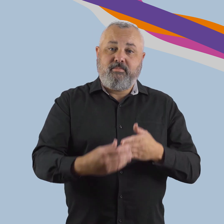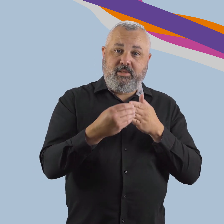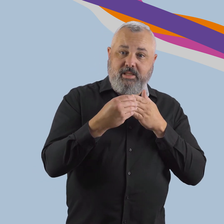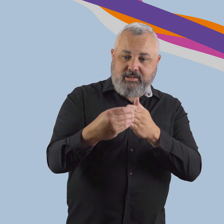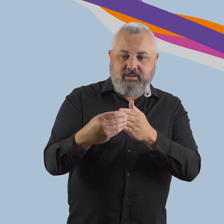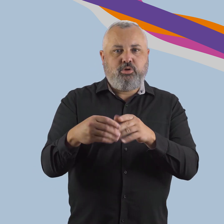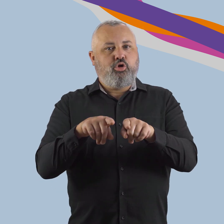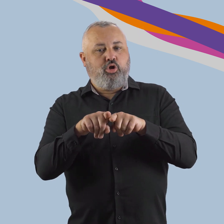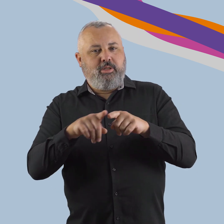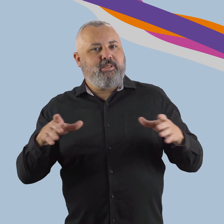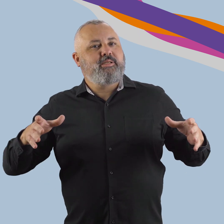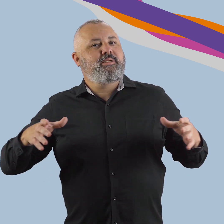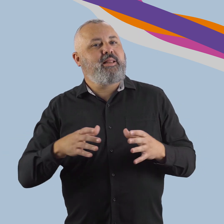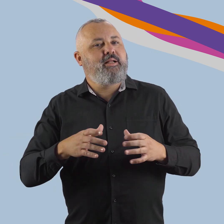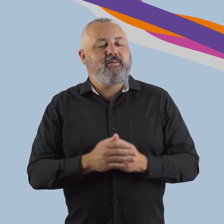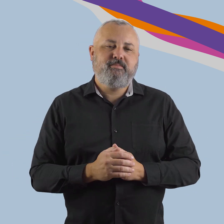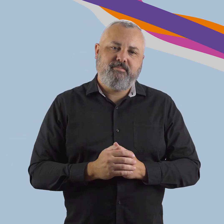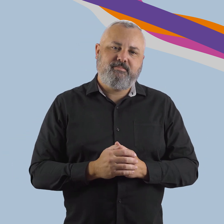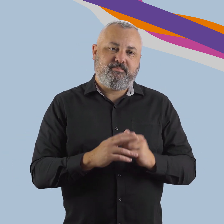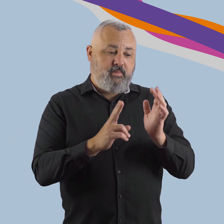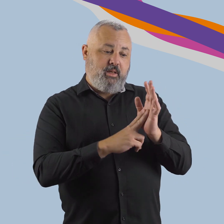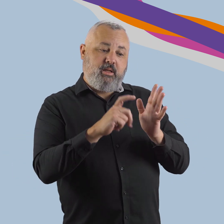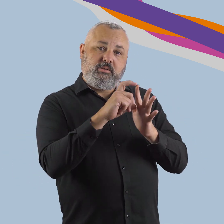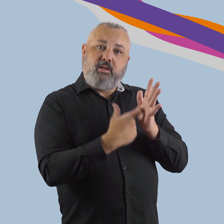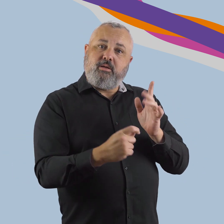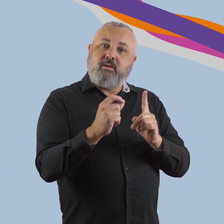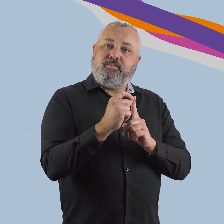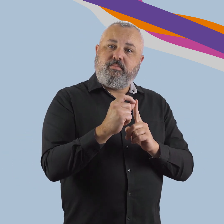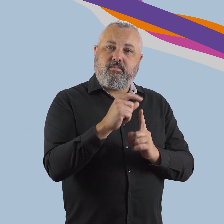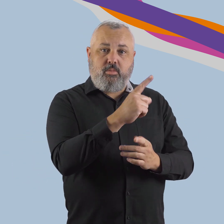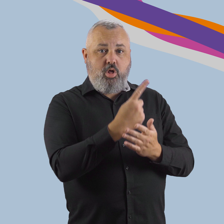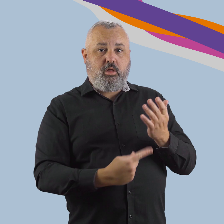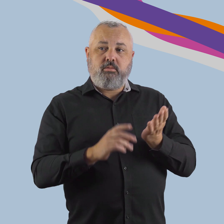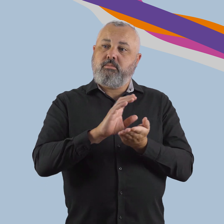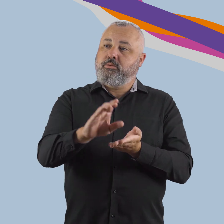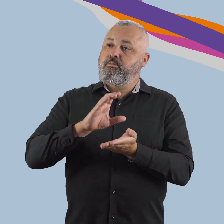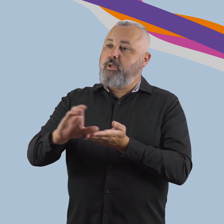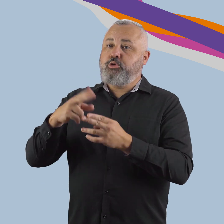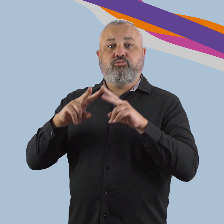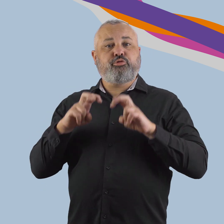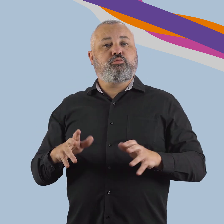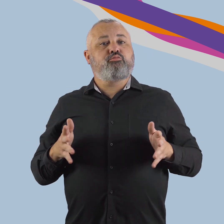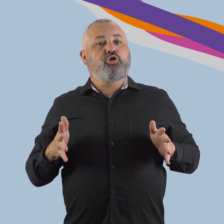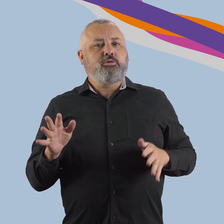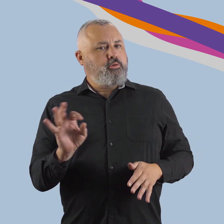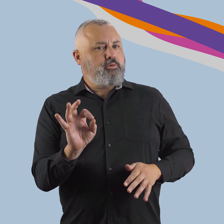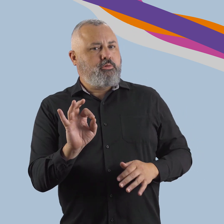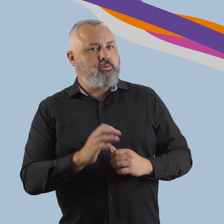Leading and learning together The NDRP’s role is not limited to funding research.